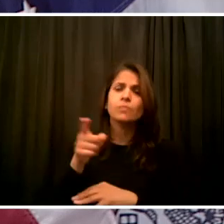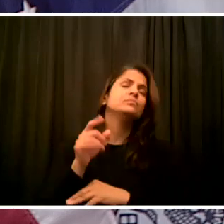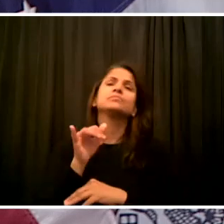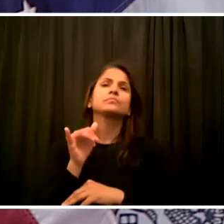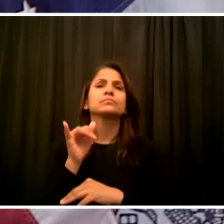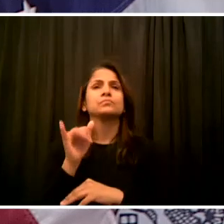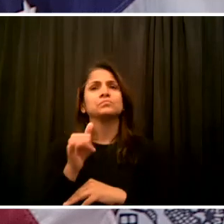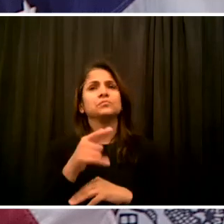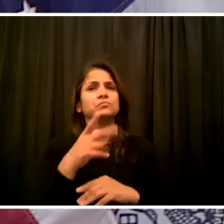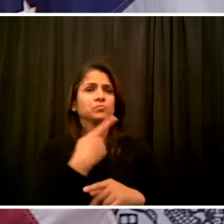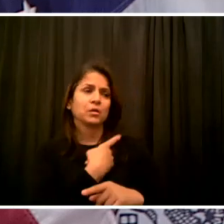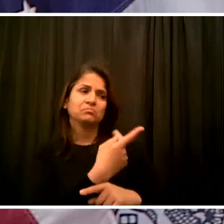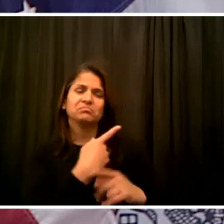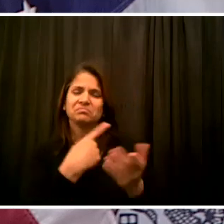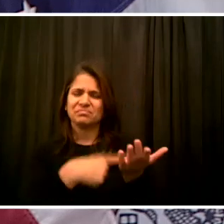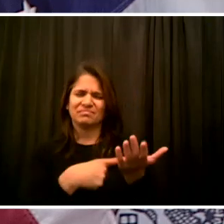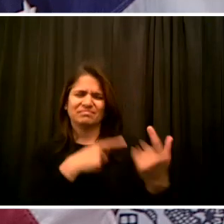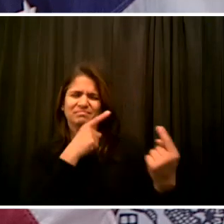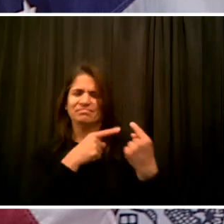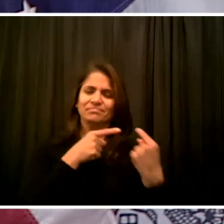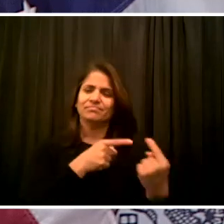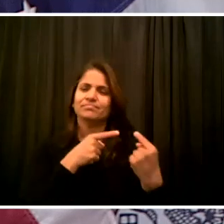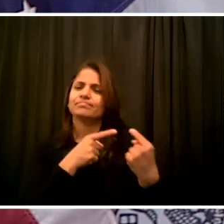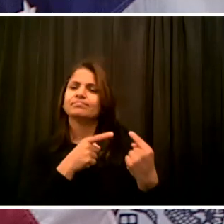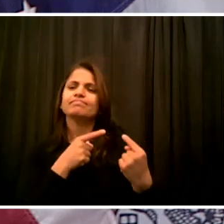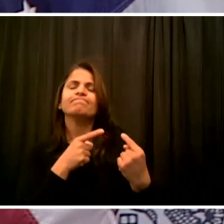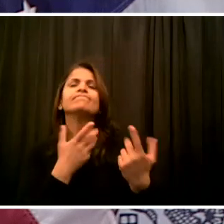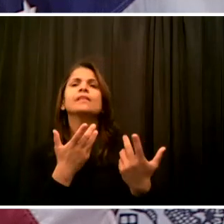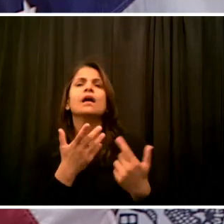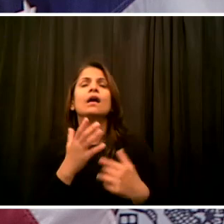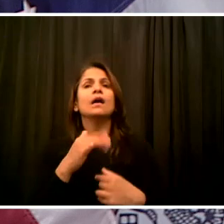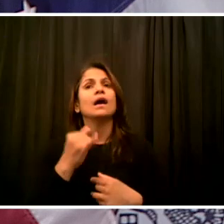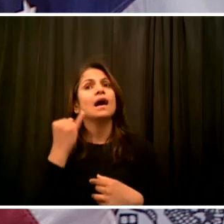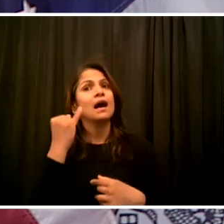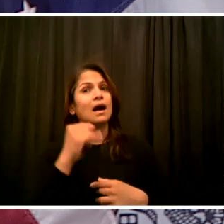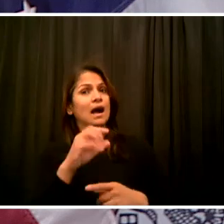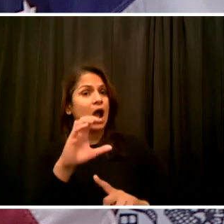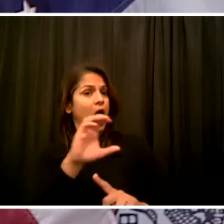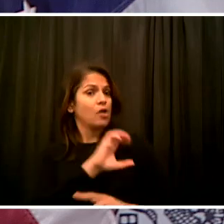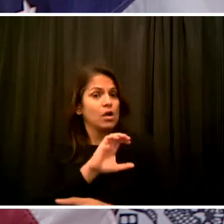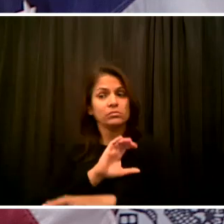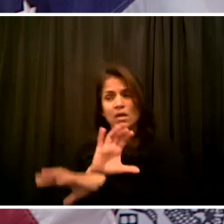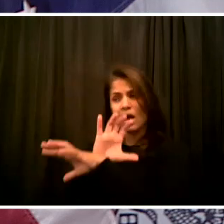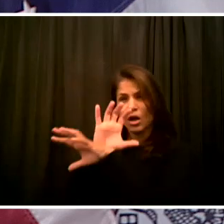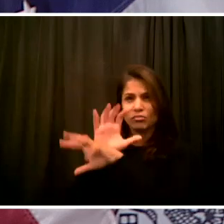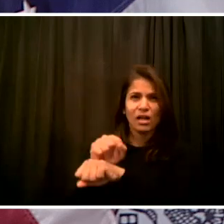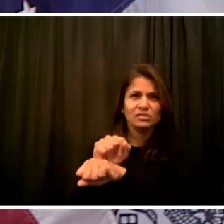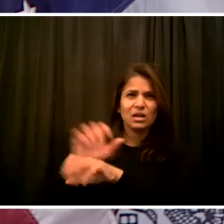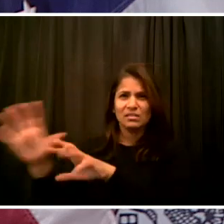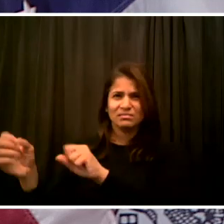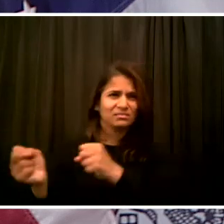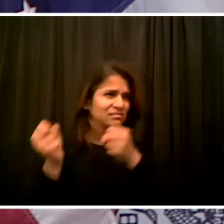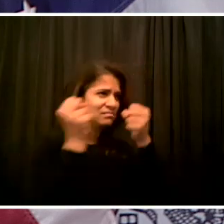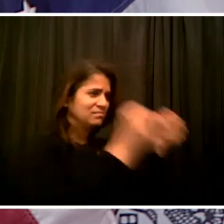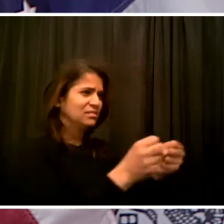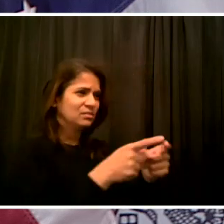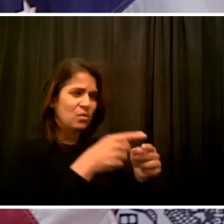CRIMES LIKE BURGLARY AND THING OF THAT NATURE. AN, DYOU KNW,O YWH I'M CONCERNED ABOUT IT I S CABEUE SIT'S